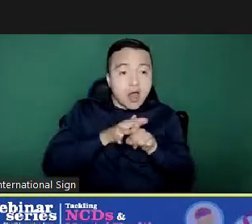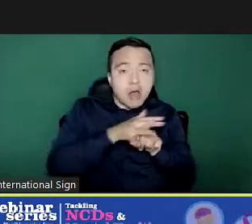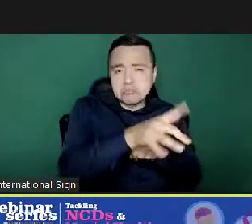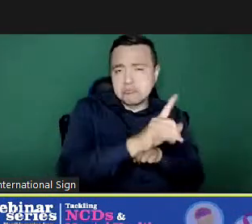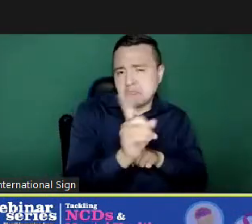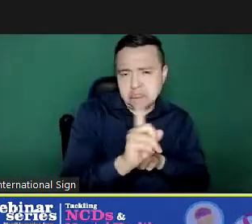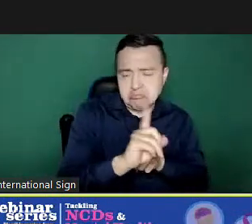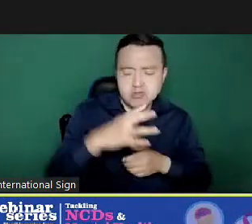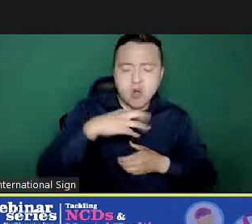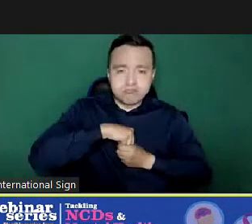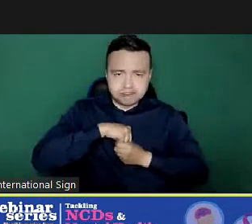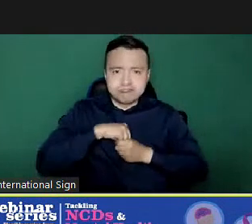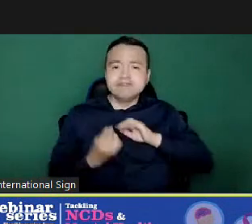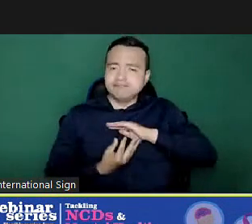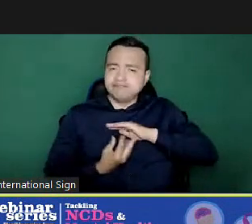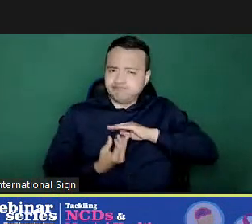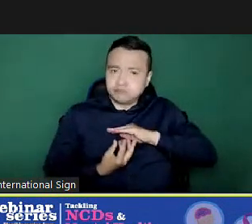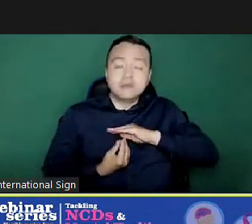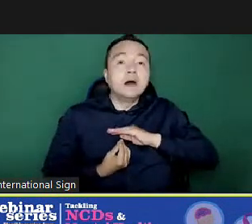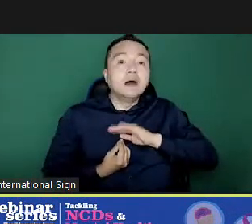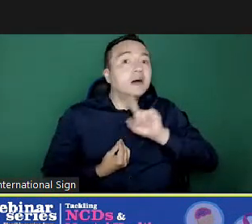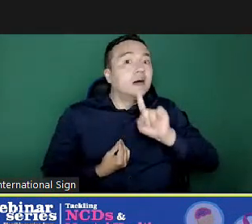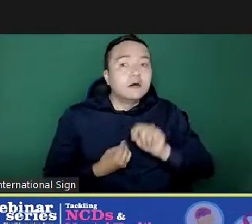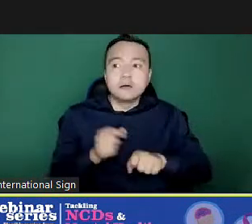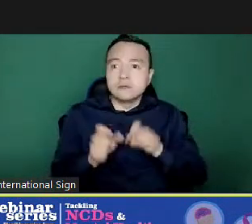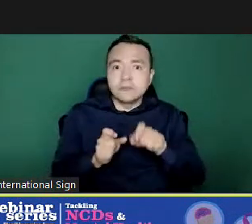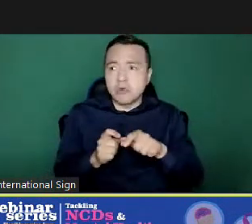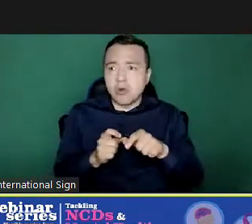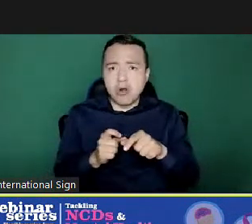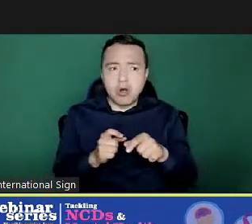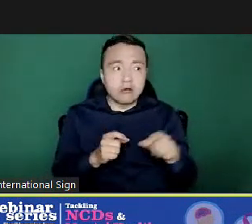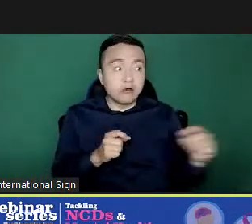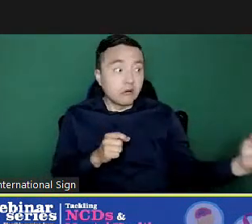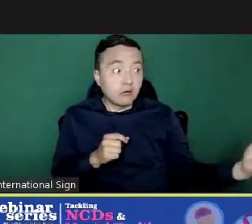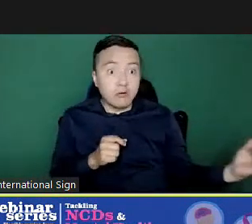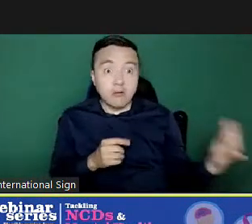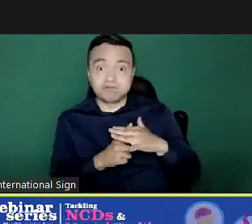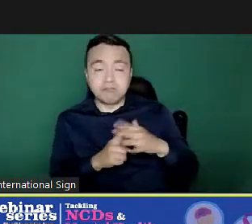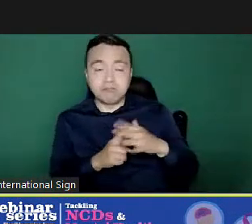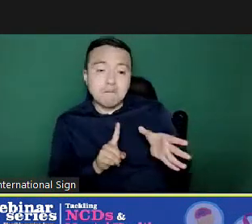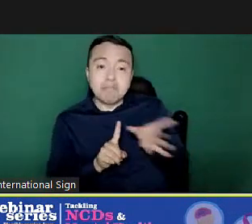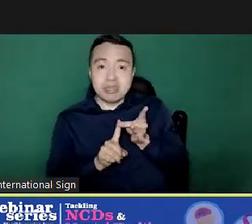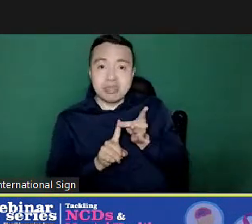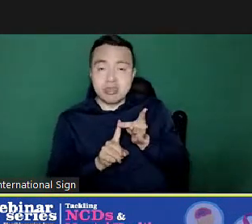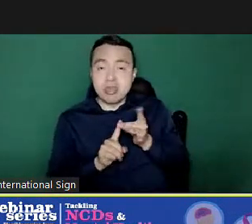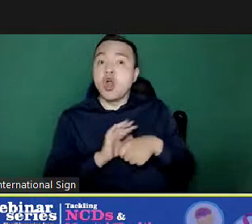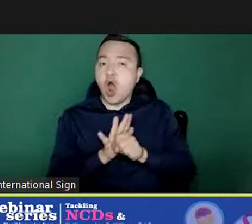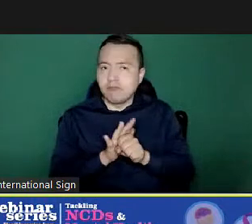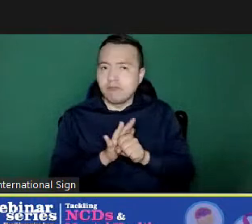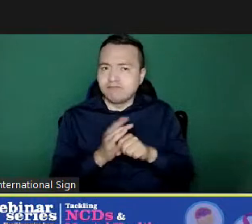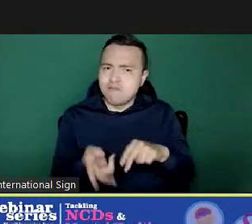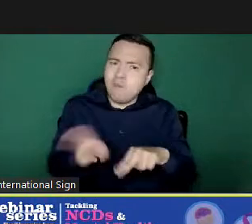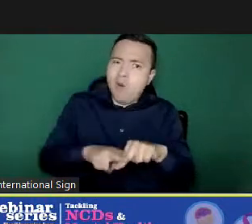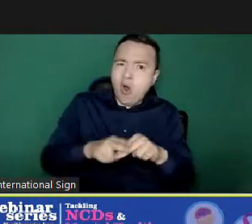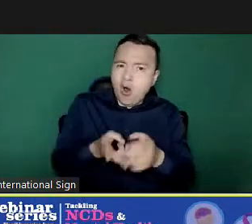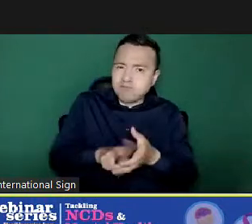There is higher risk of hospitalizations, and we also know in addition to non-communicable diseases and chronic conditions,